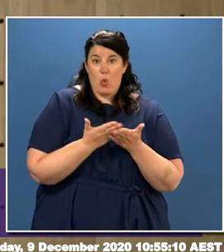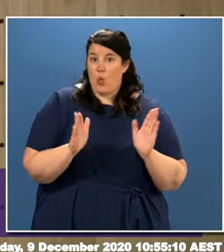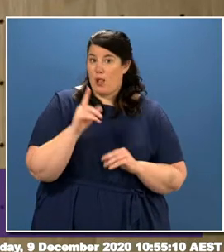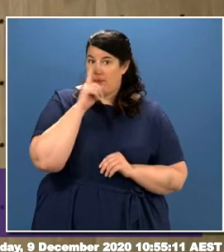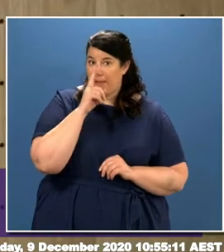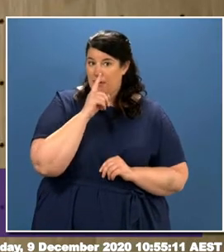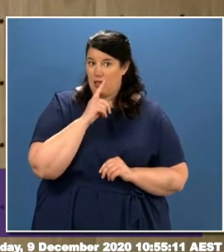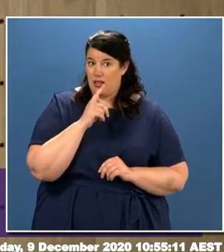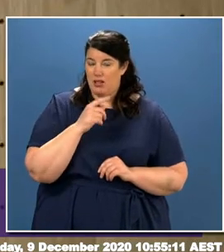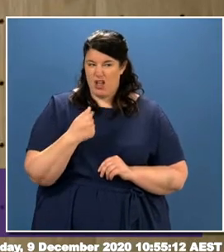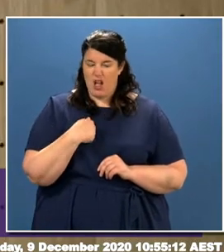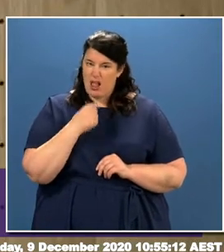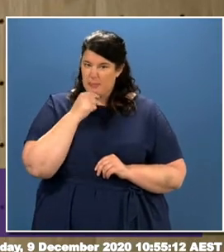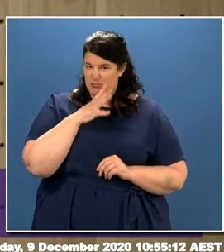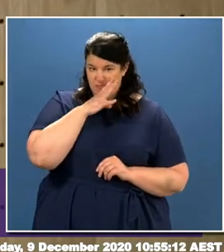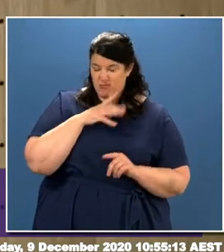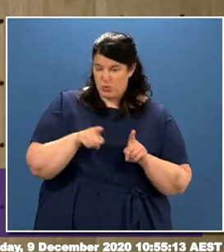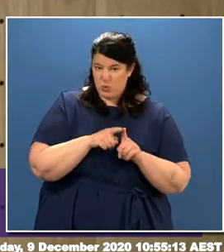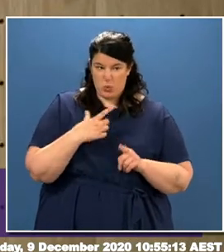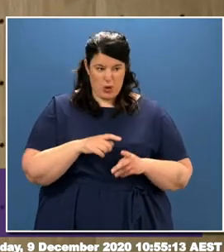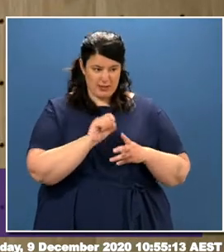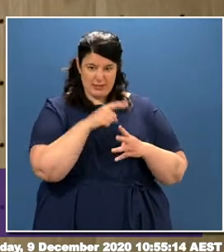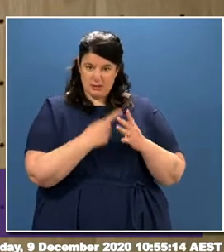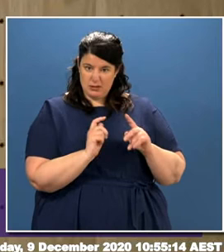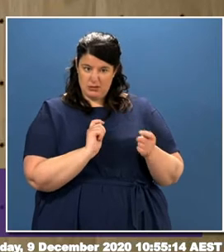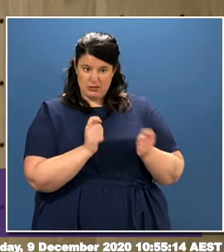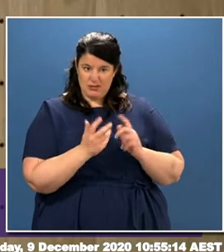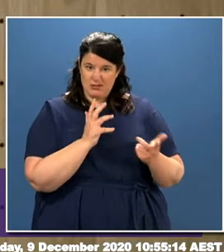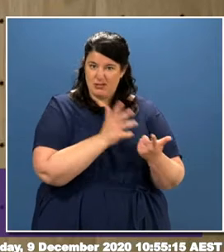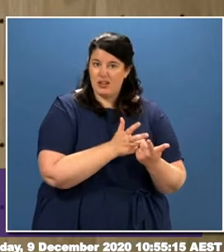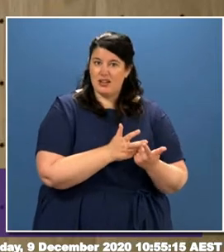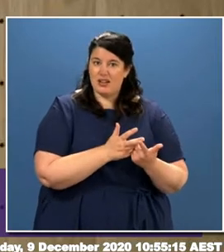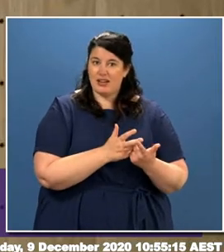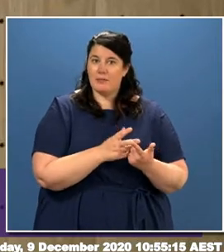whole disability modifications, but you have to take a breath and take